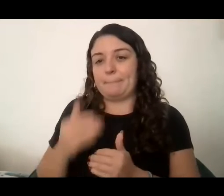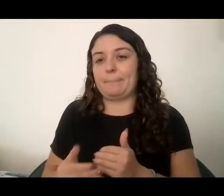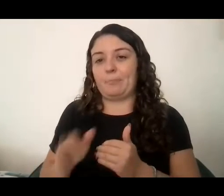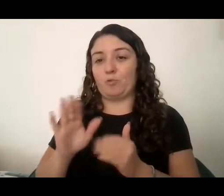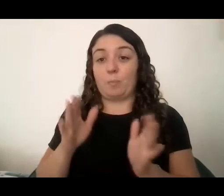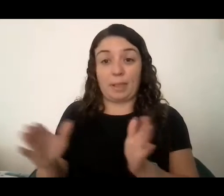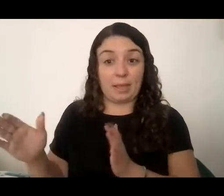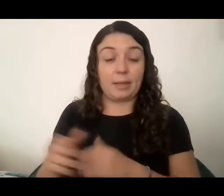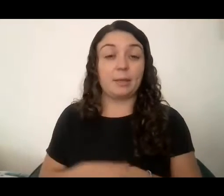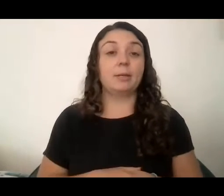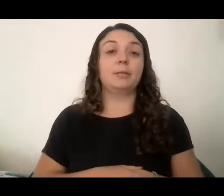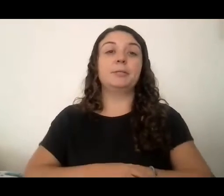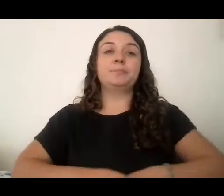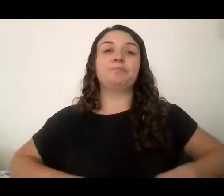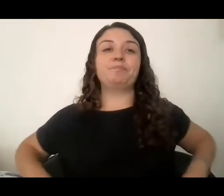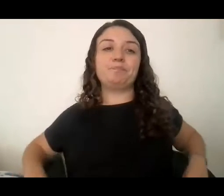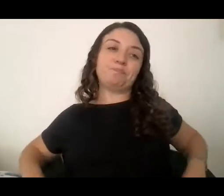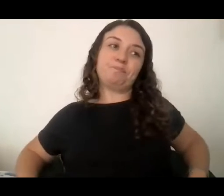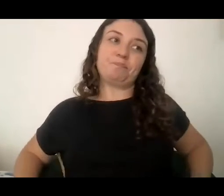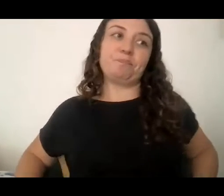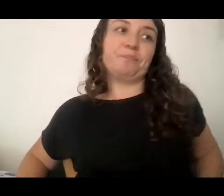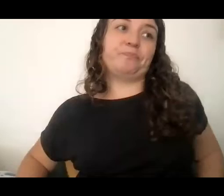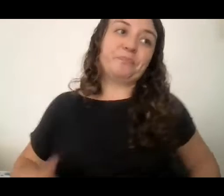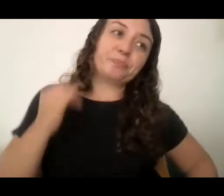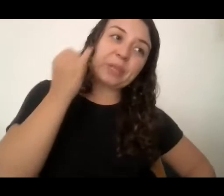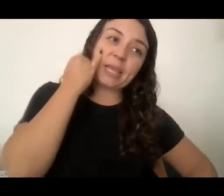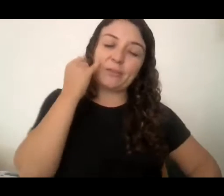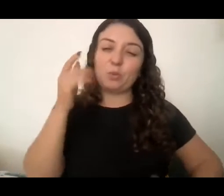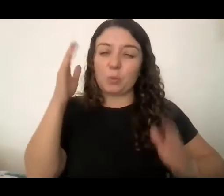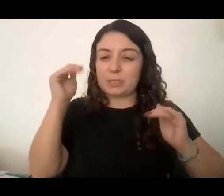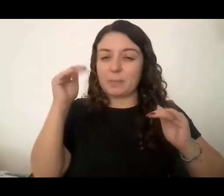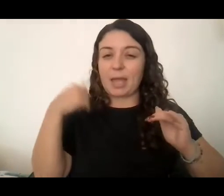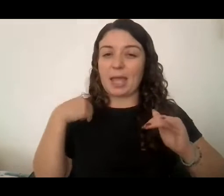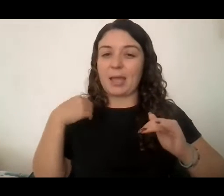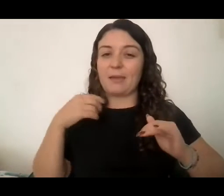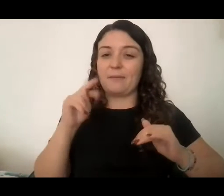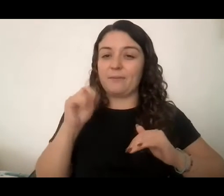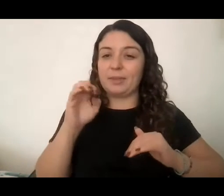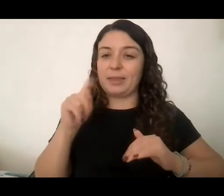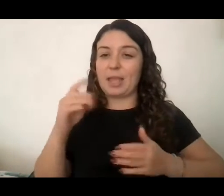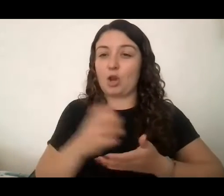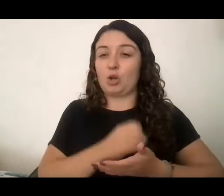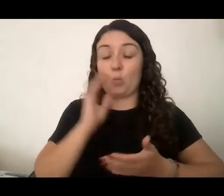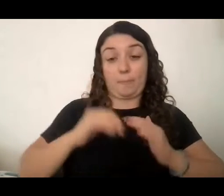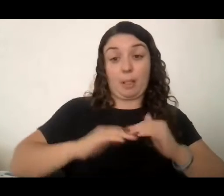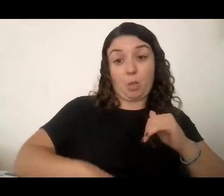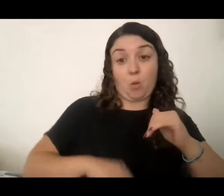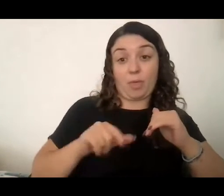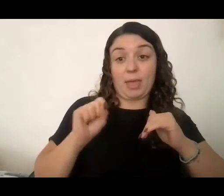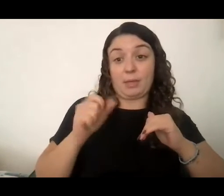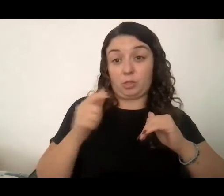If you are planning you anticipate having Net Earnings from Social Security that's below SGA,